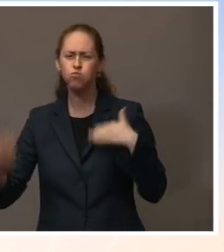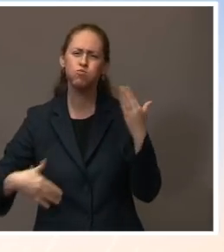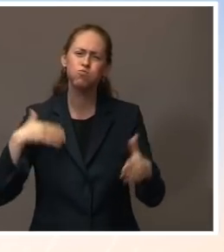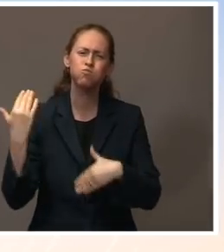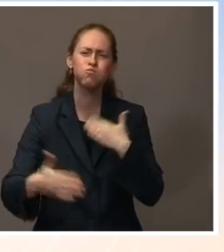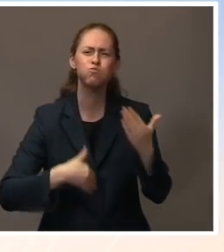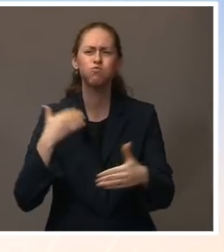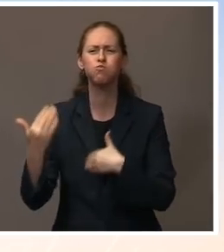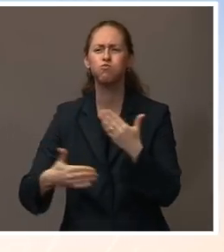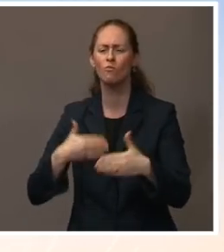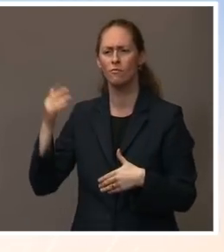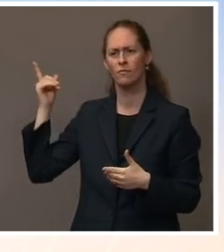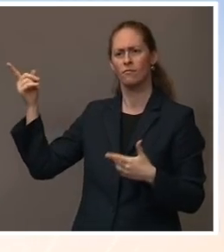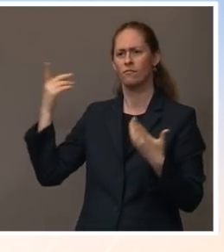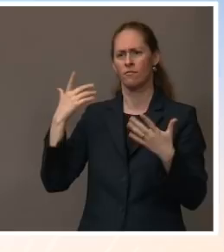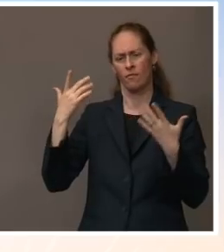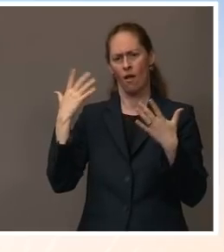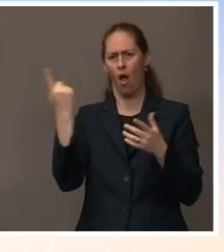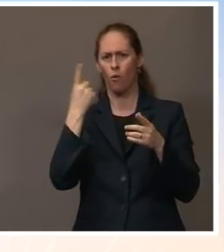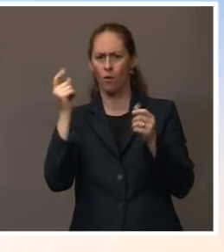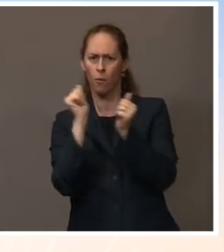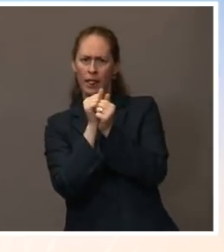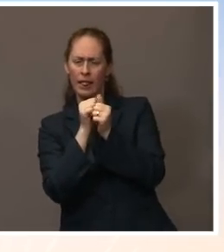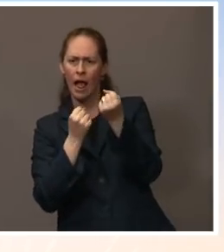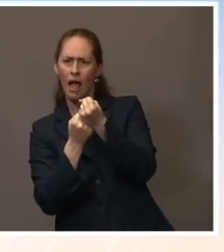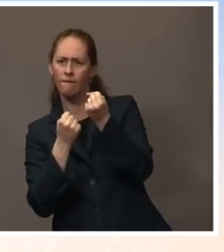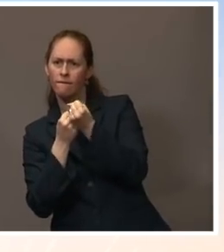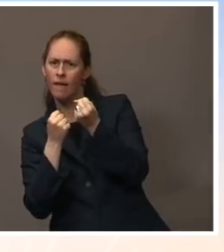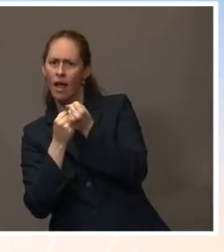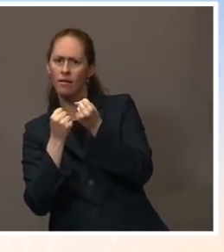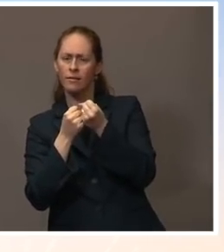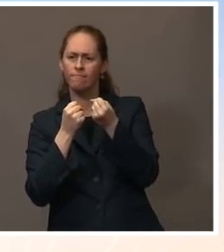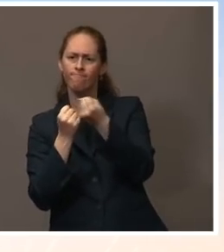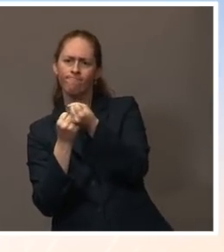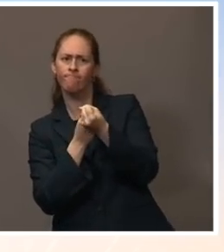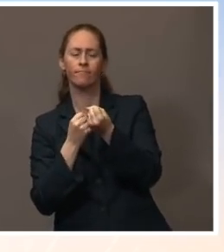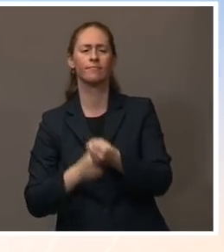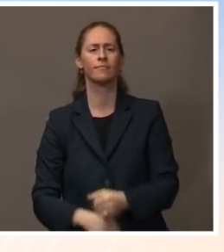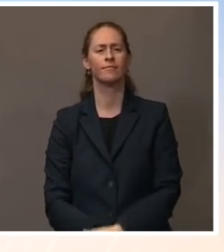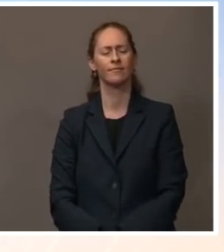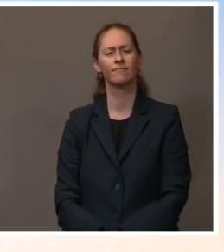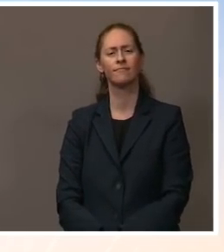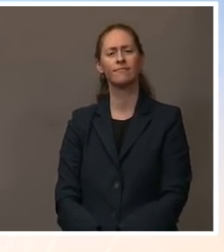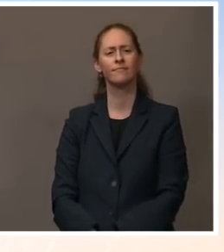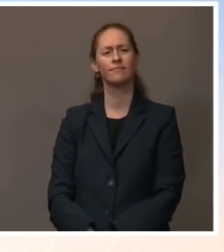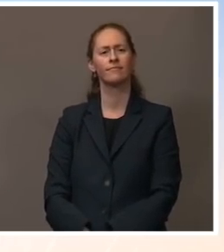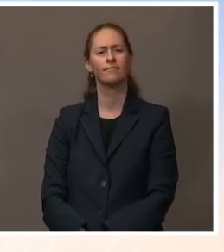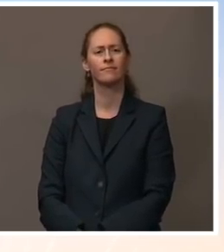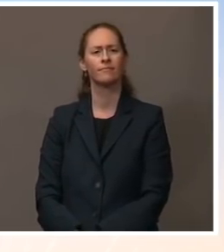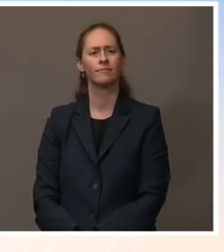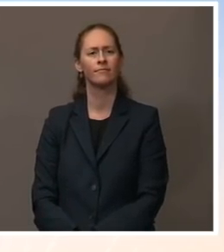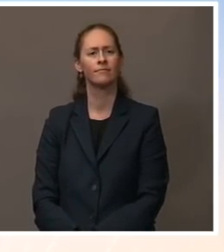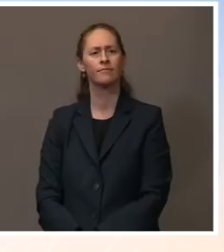in this fight for the foreseeable future. Go ahead. The Press: Thanks, Jen. This White House is very good at setting ambitious